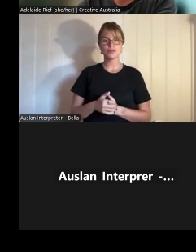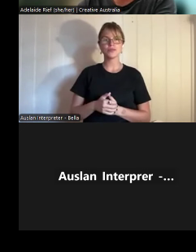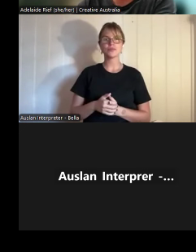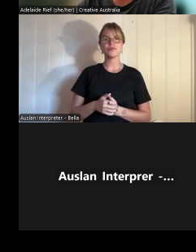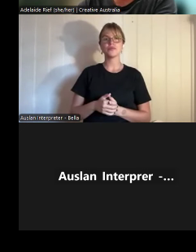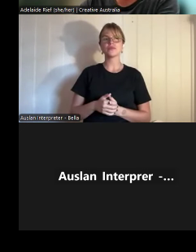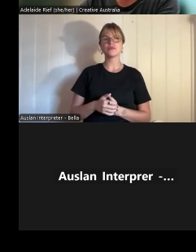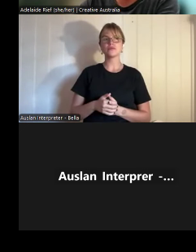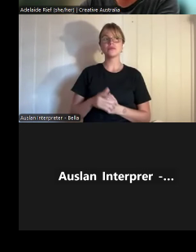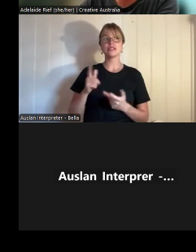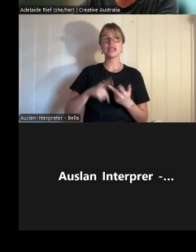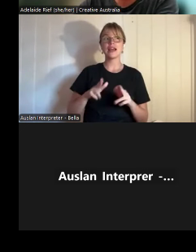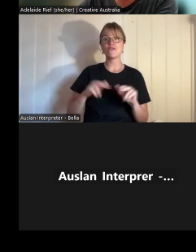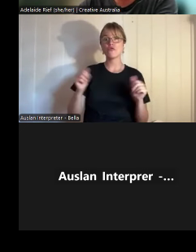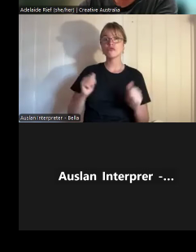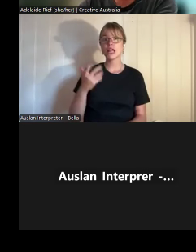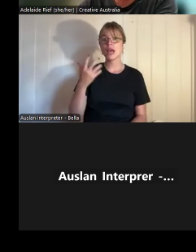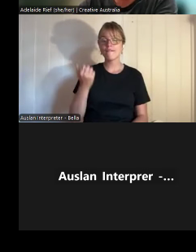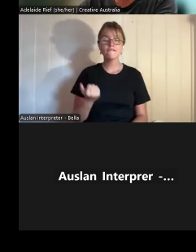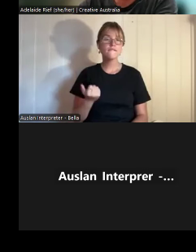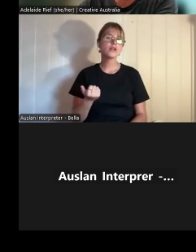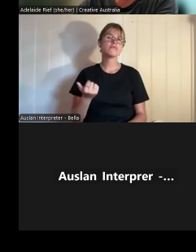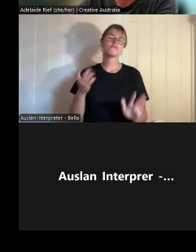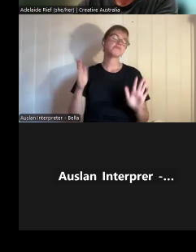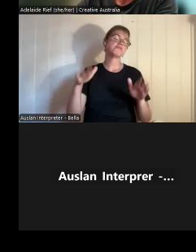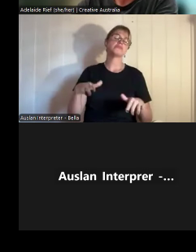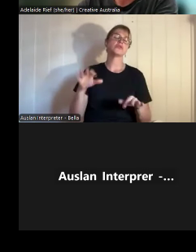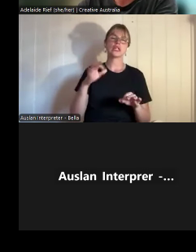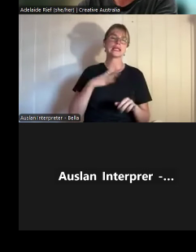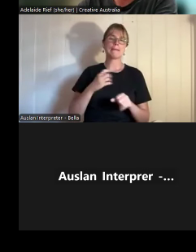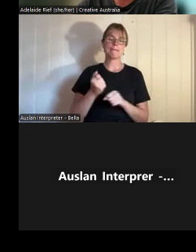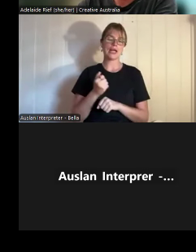already have one as an organisation, you don't need to create a new one. If you have never